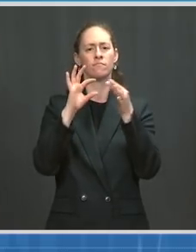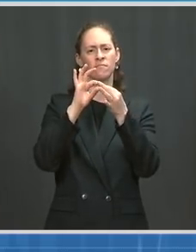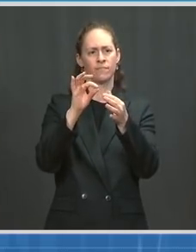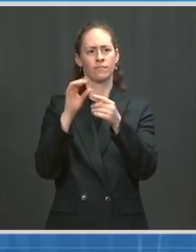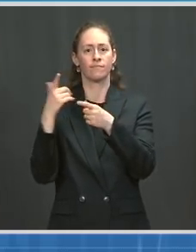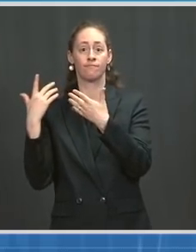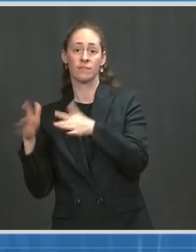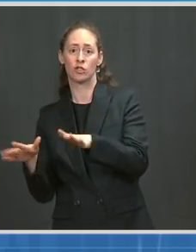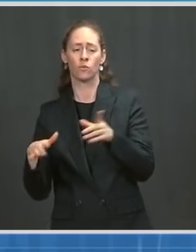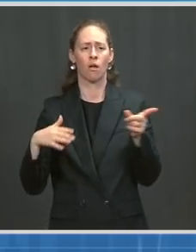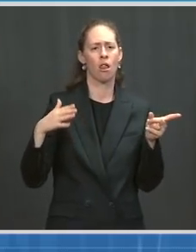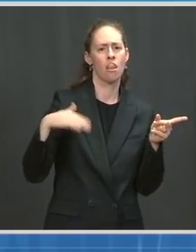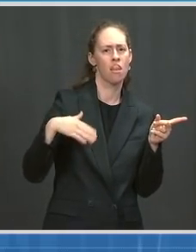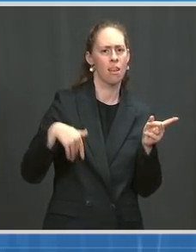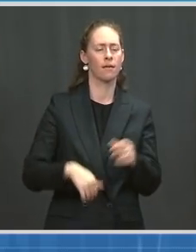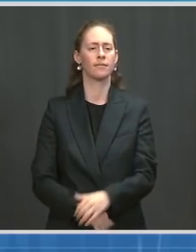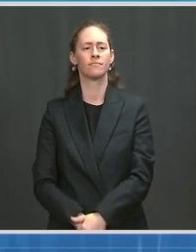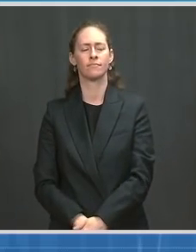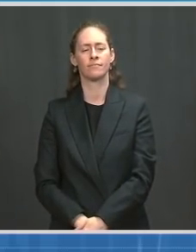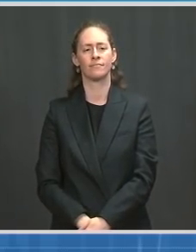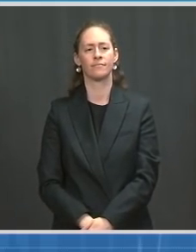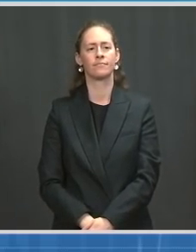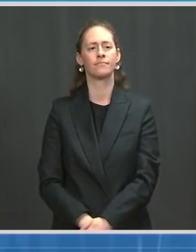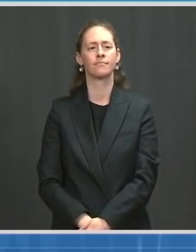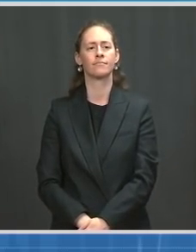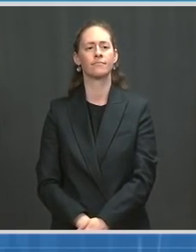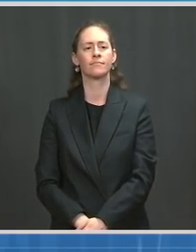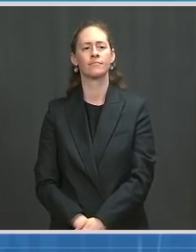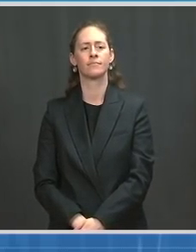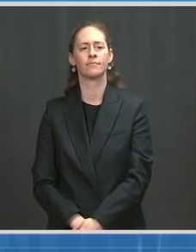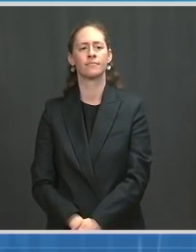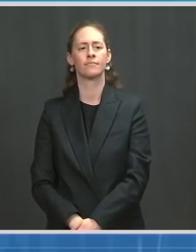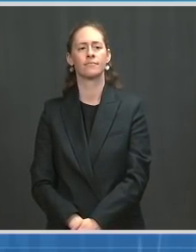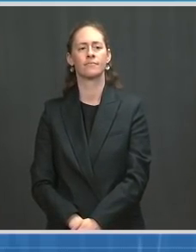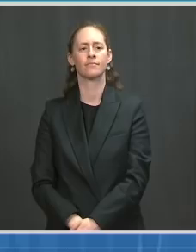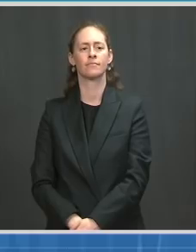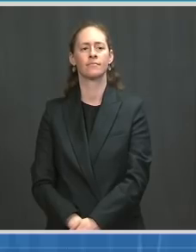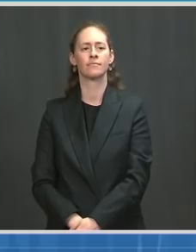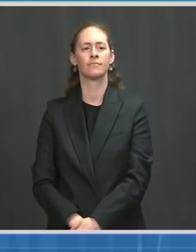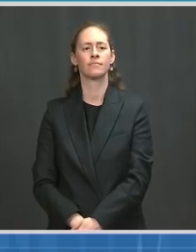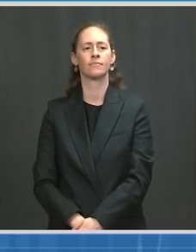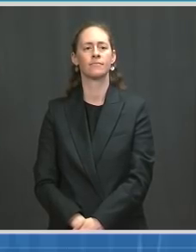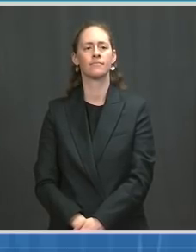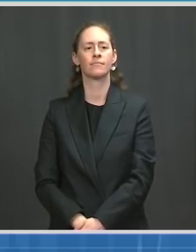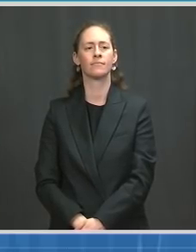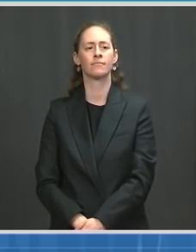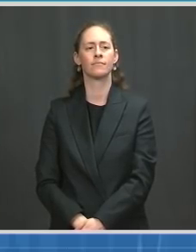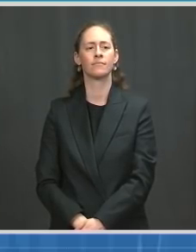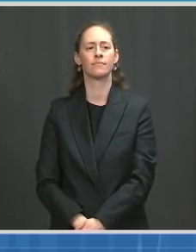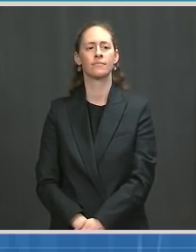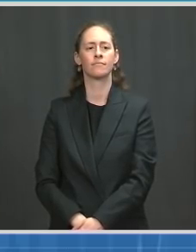involving a survey of over 14,000 people, showed that more than 70 percent of Americans are vaccinated,